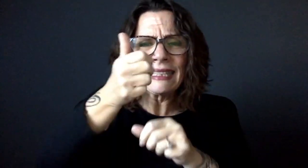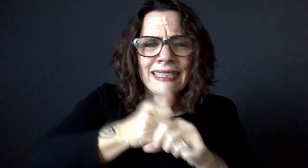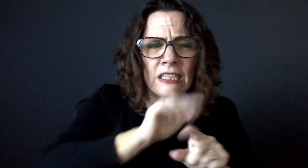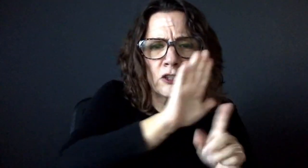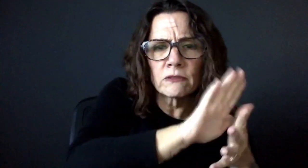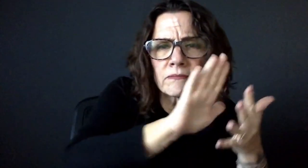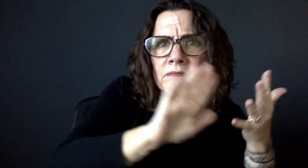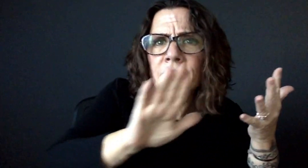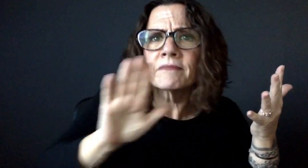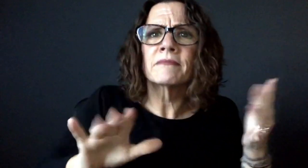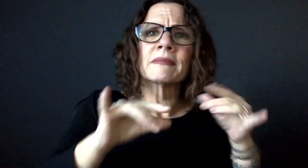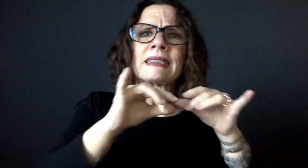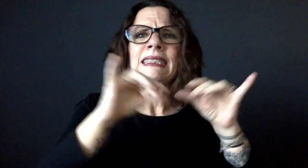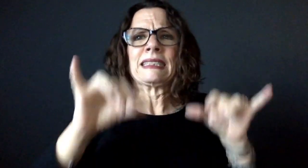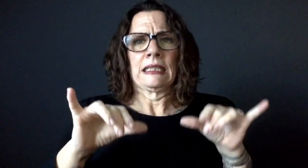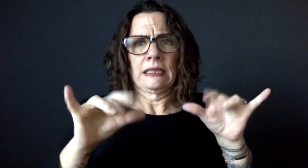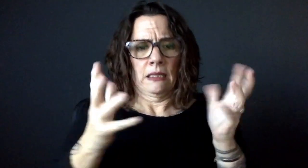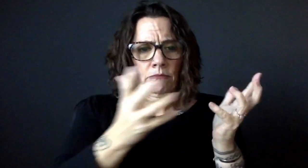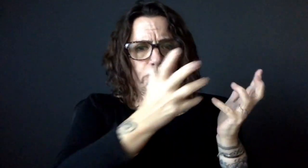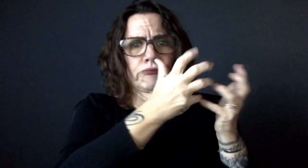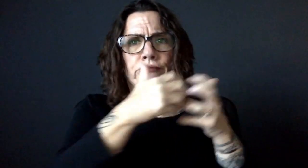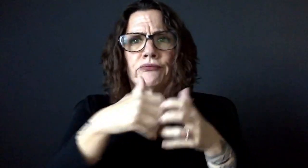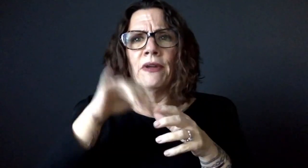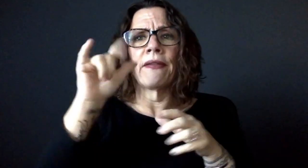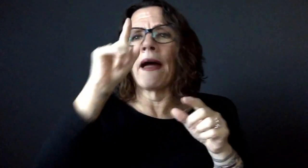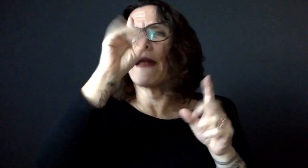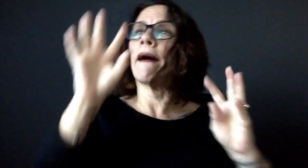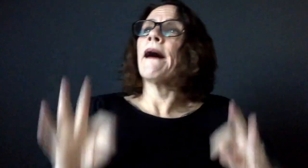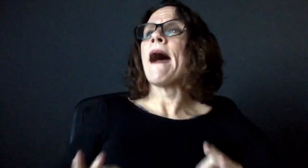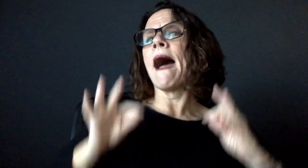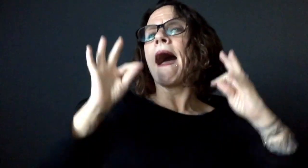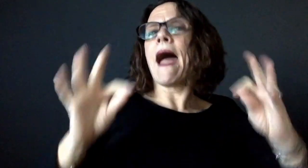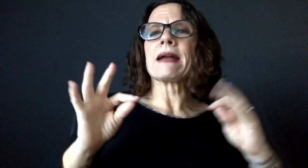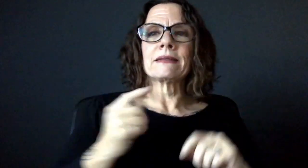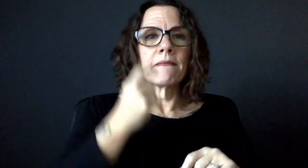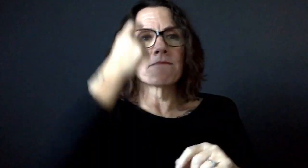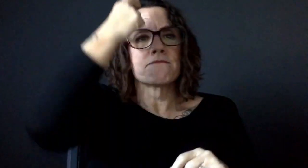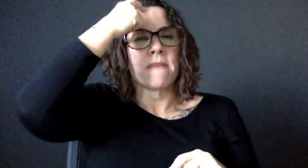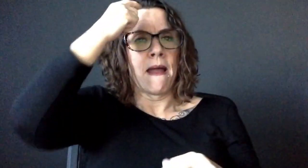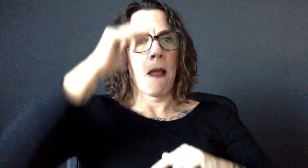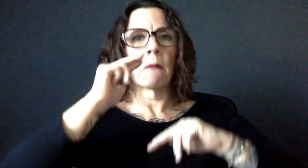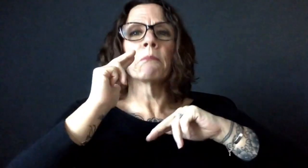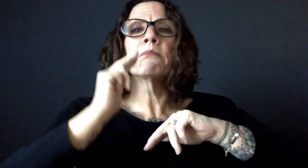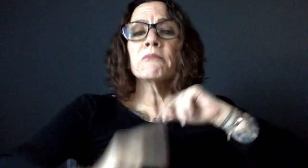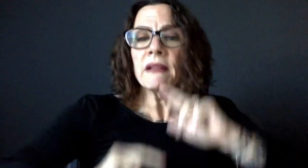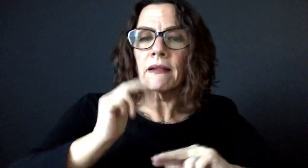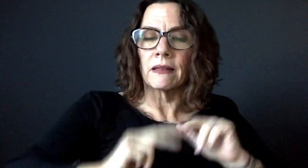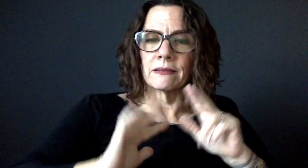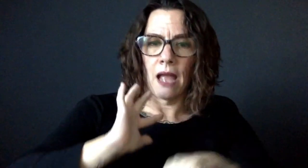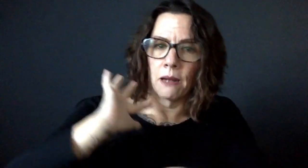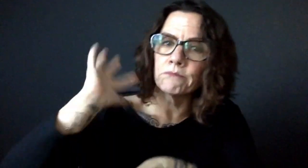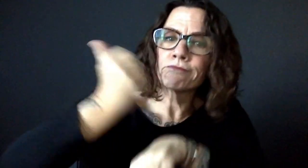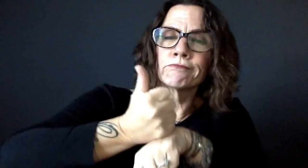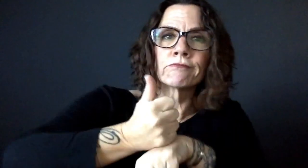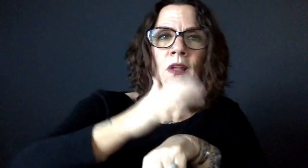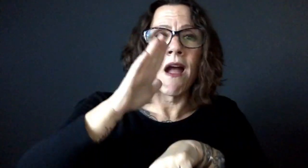each system co-creating an ideal bodymind built upon